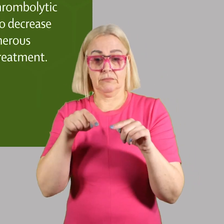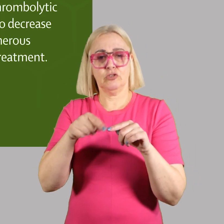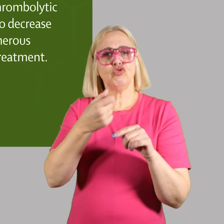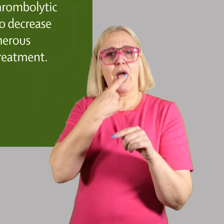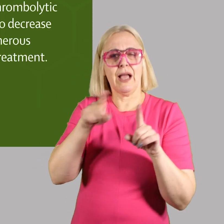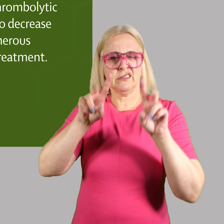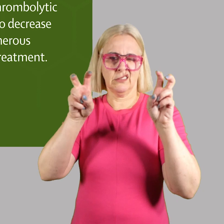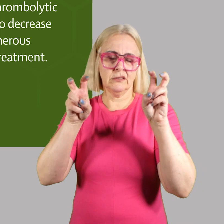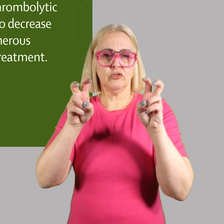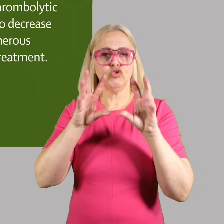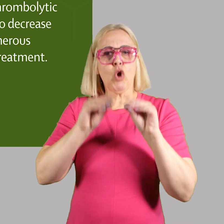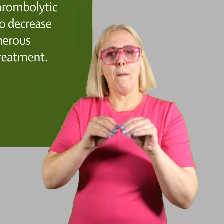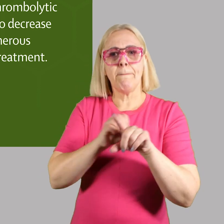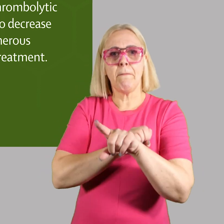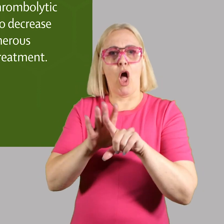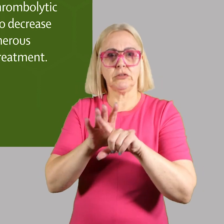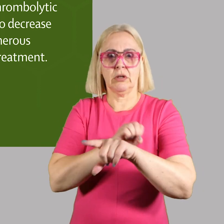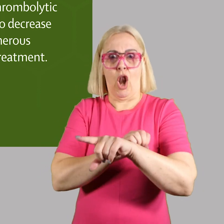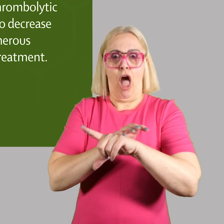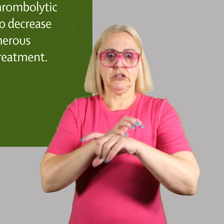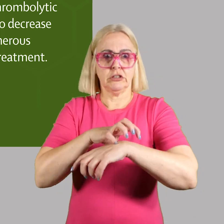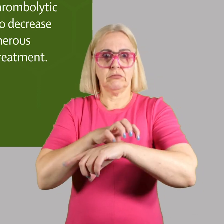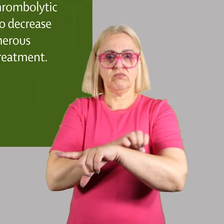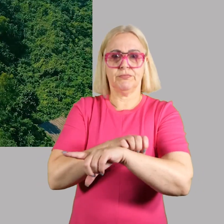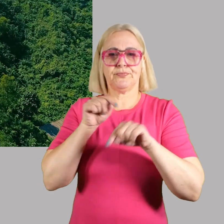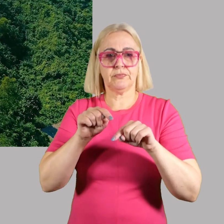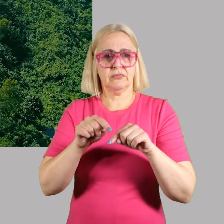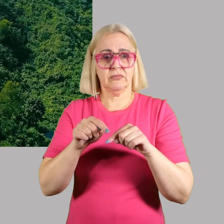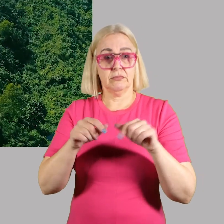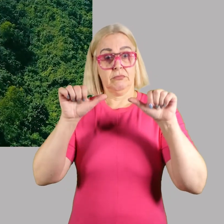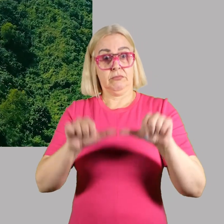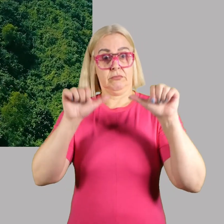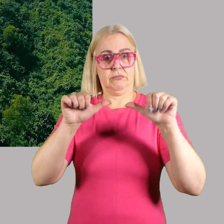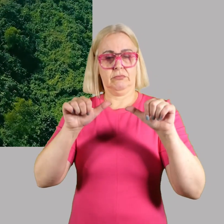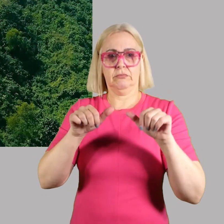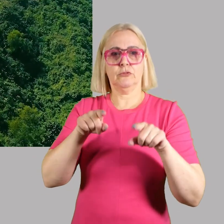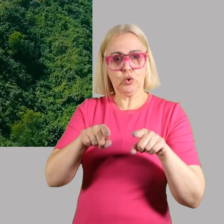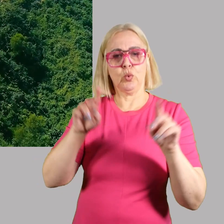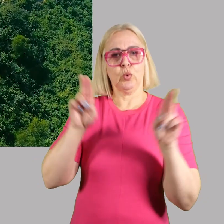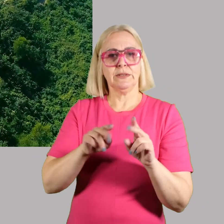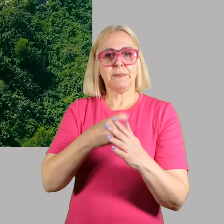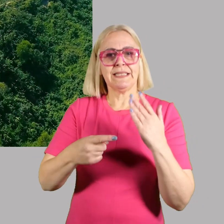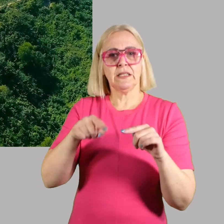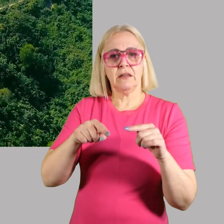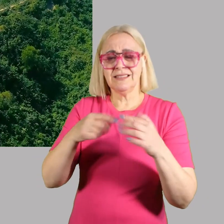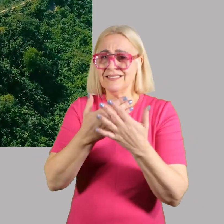there are numerous countries without treatment. We often hear that for poor countries only prevention